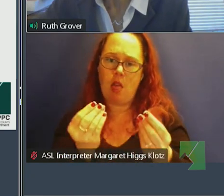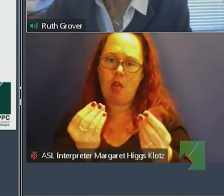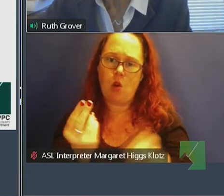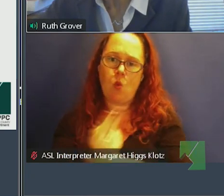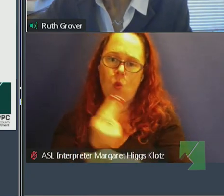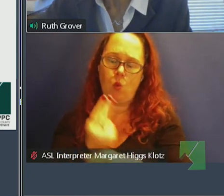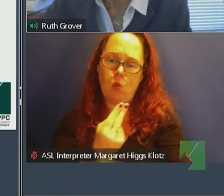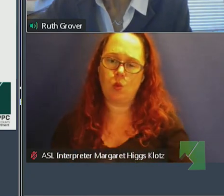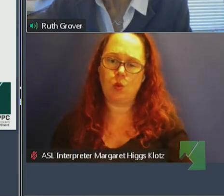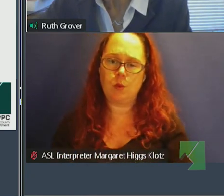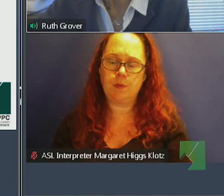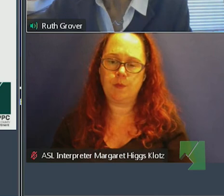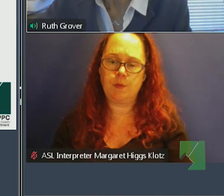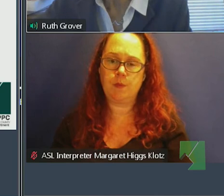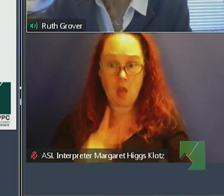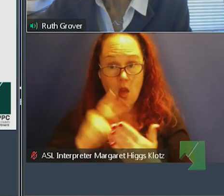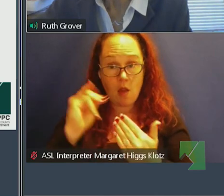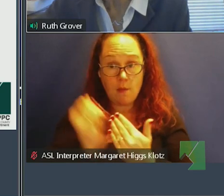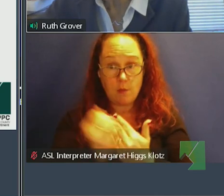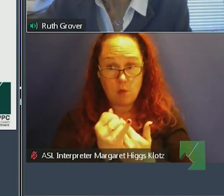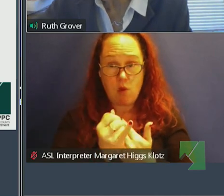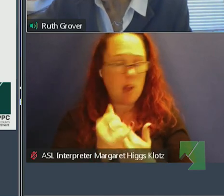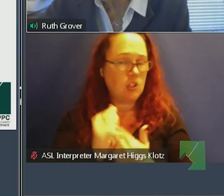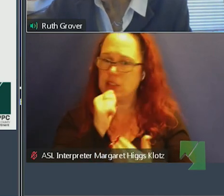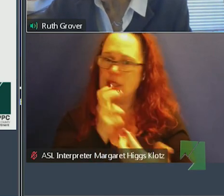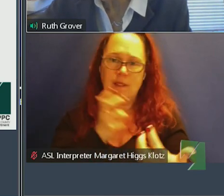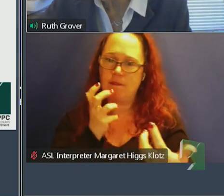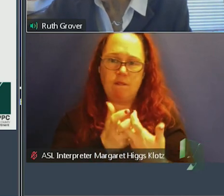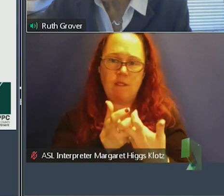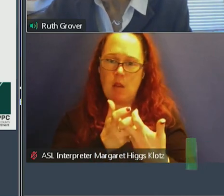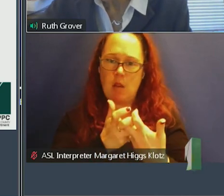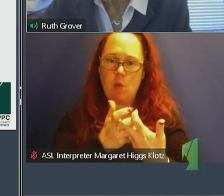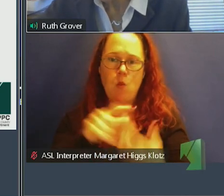Proposed project is also inconsistent with several portions of the zoning ordinance.